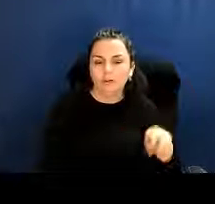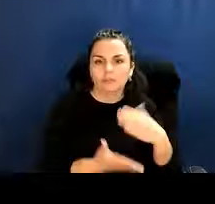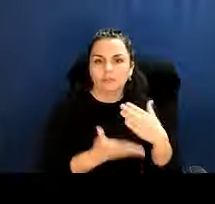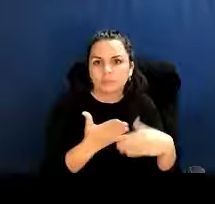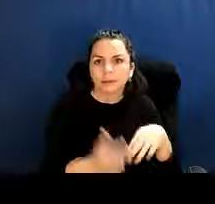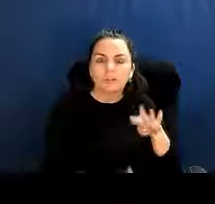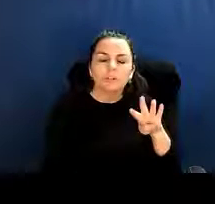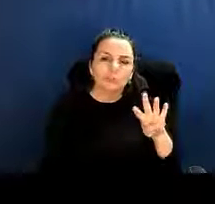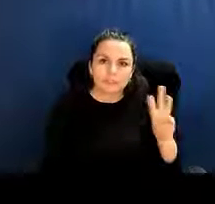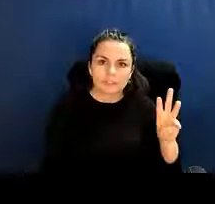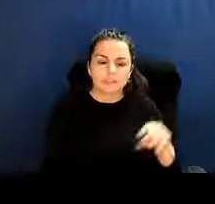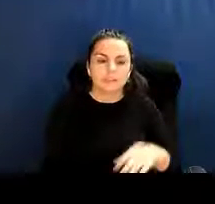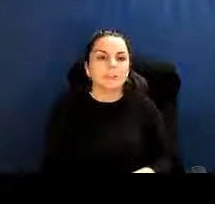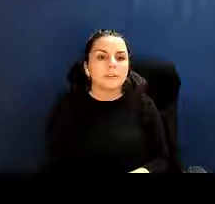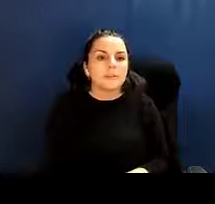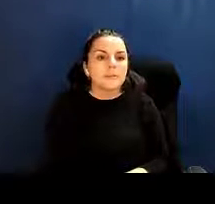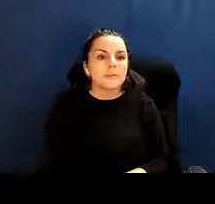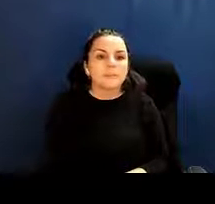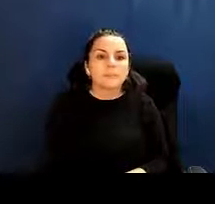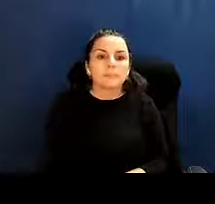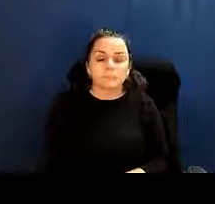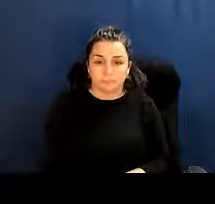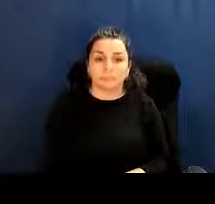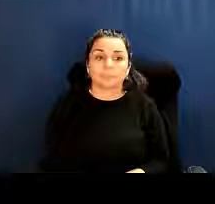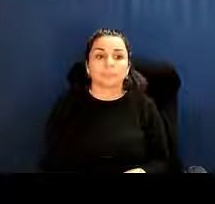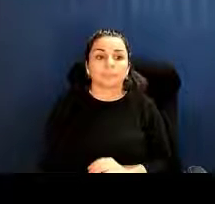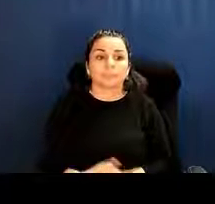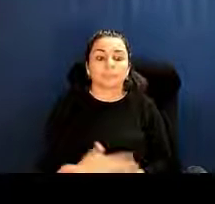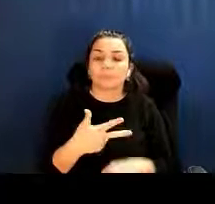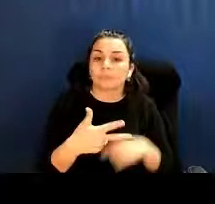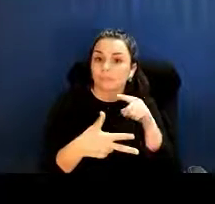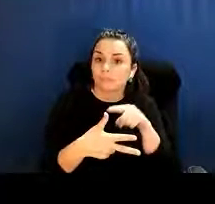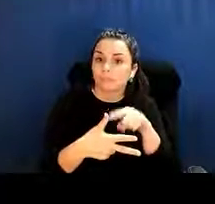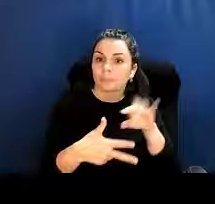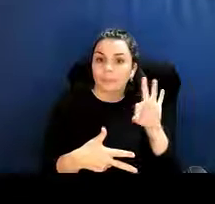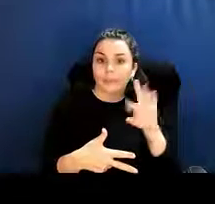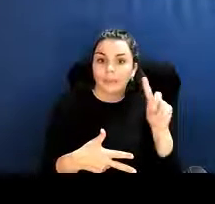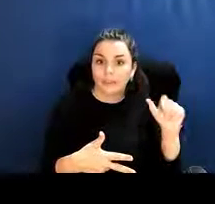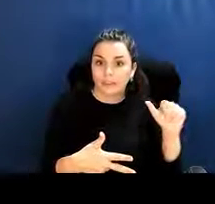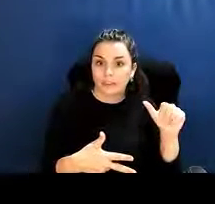FDA has a totally different rule. Well, not rule, totally different function.